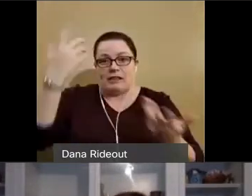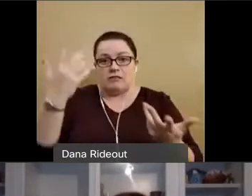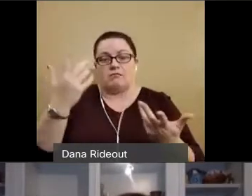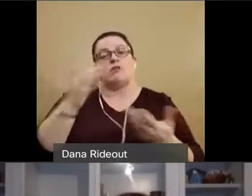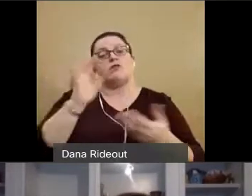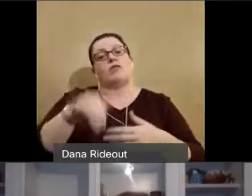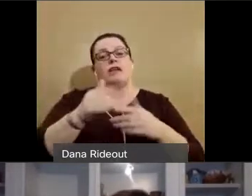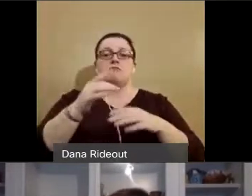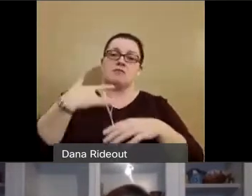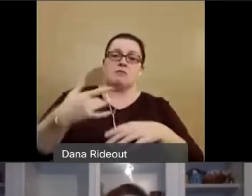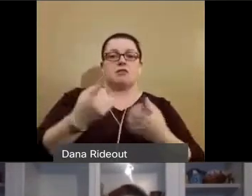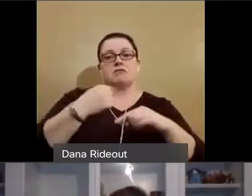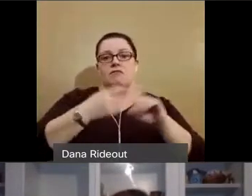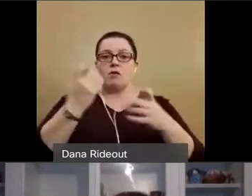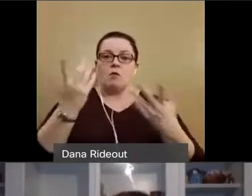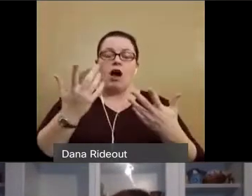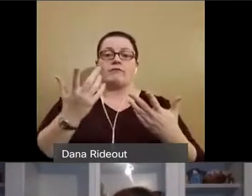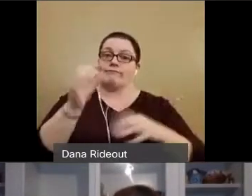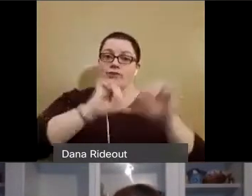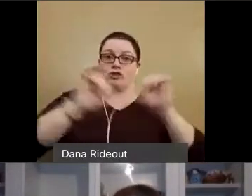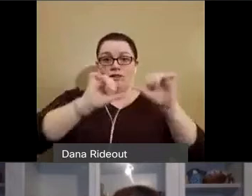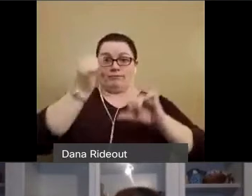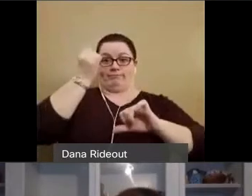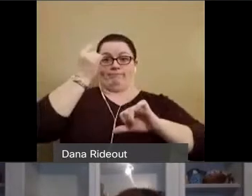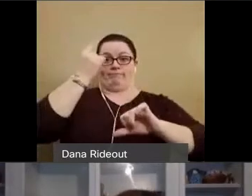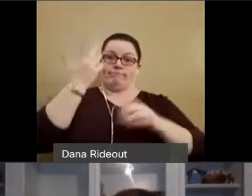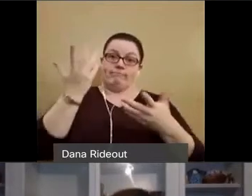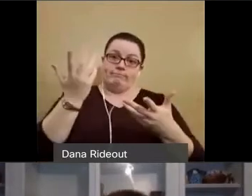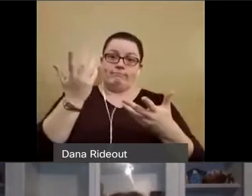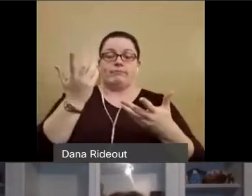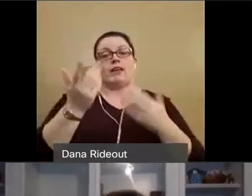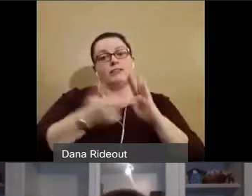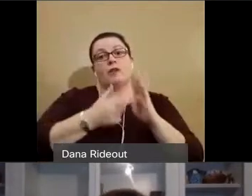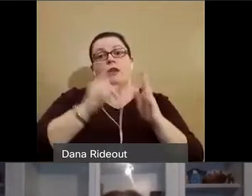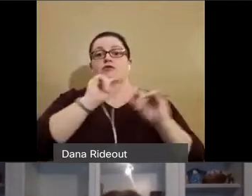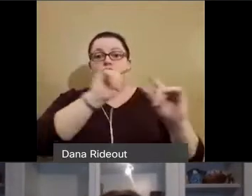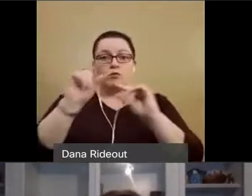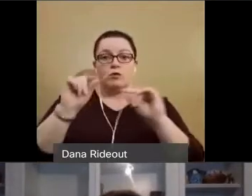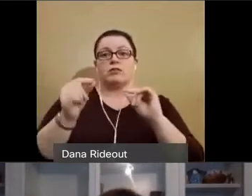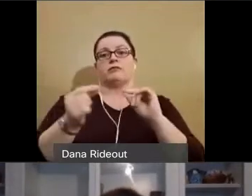A bit as it is, and sometimes it's things like rumors and legends and conspiracy theories.